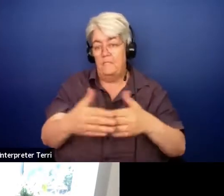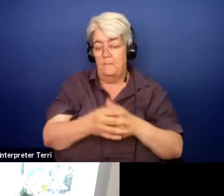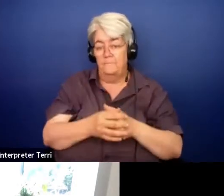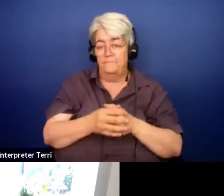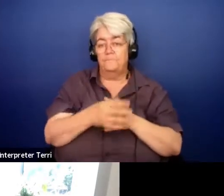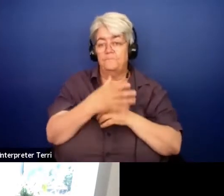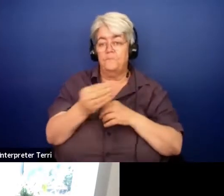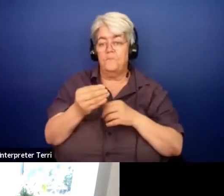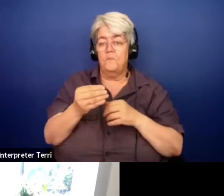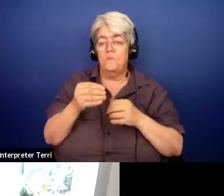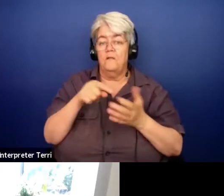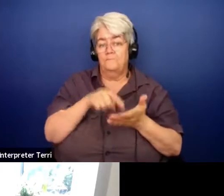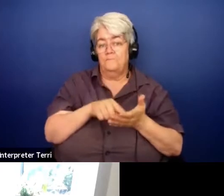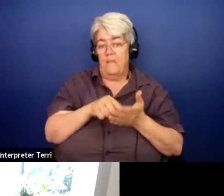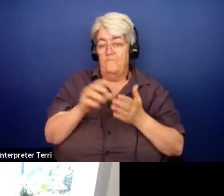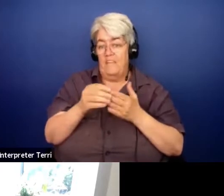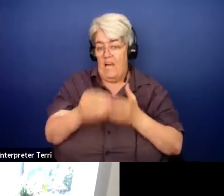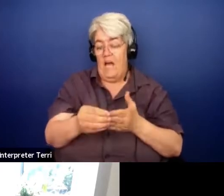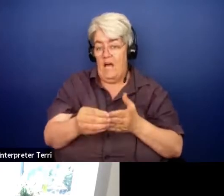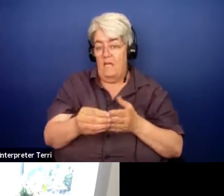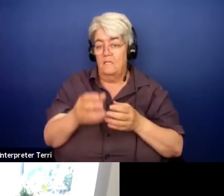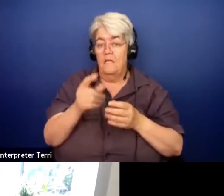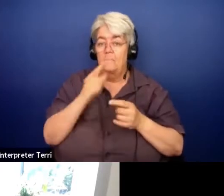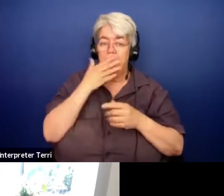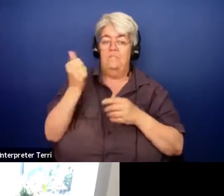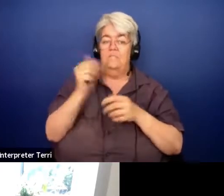the guide, the best practices guide. So